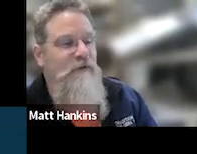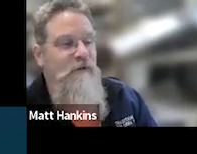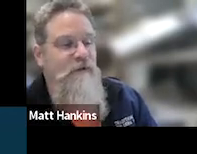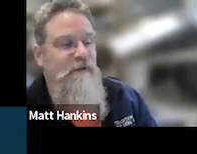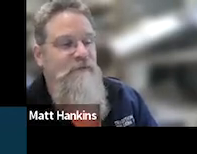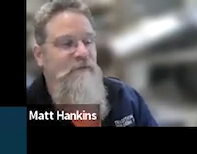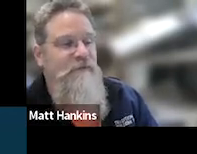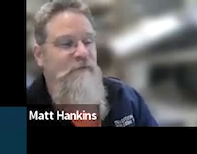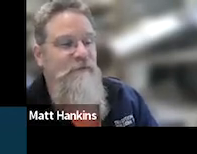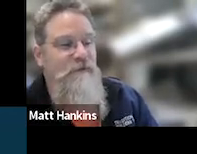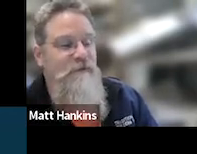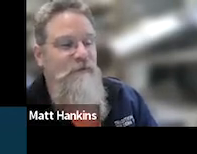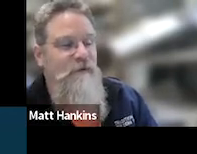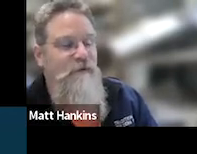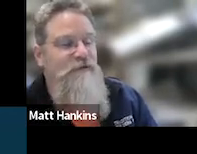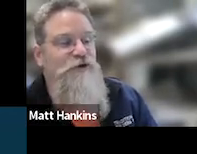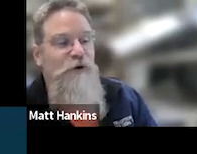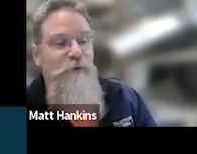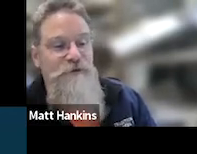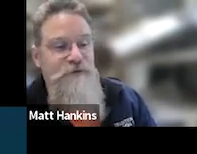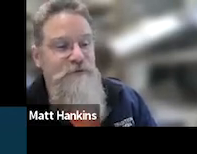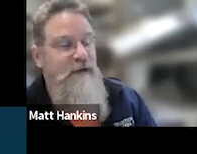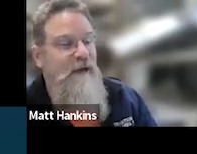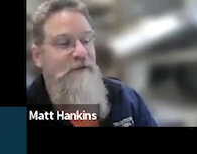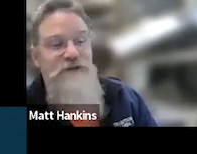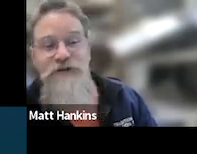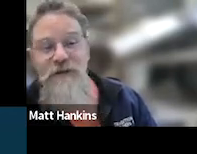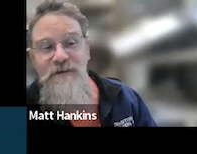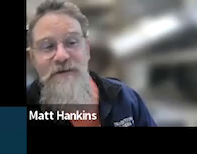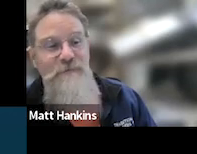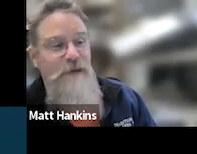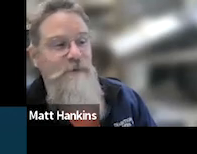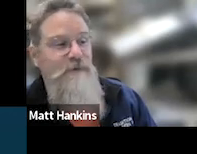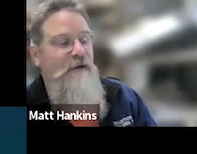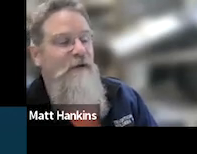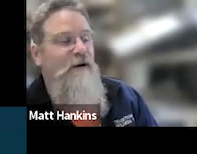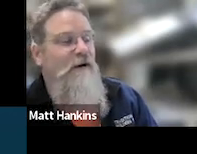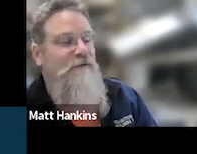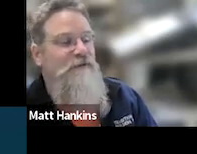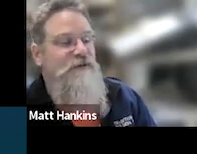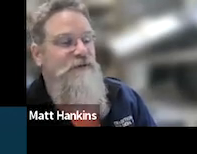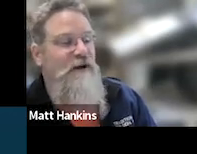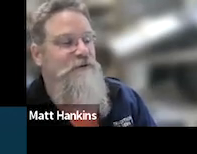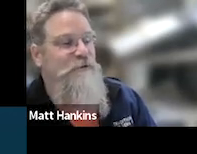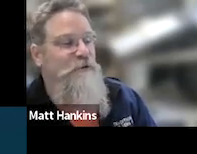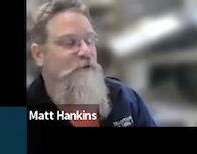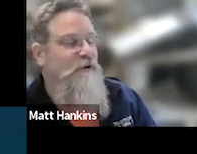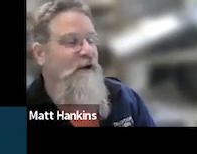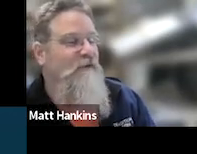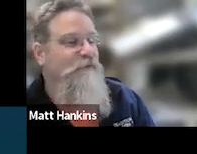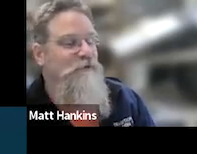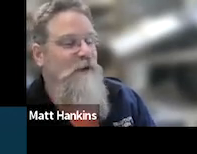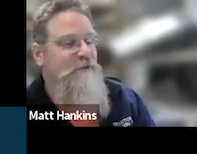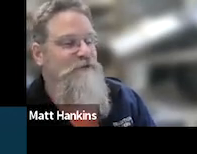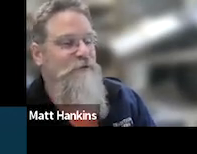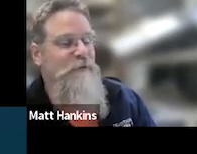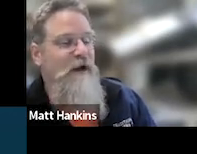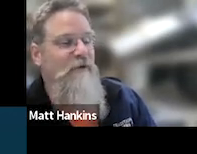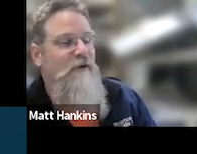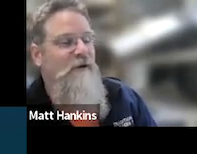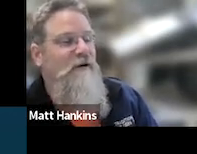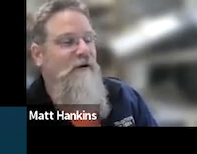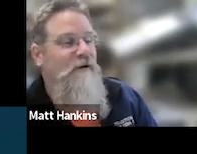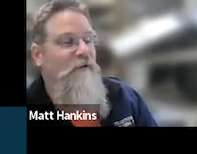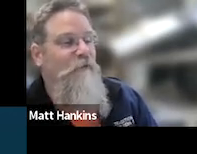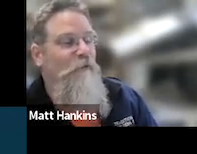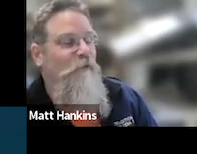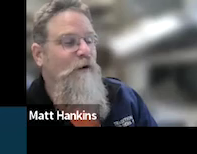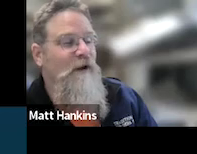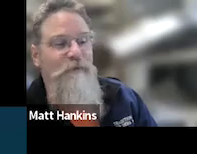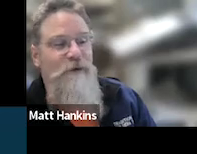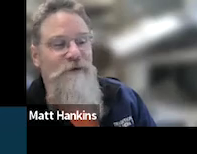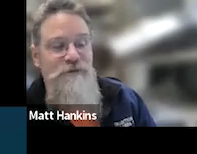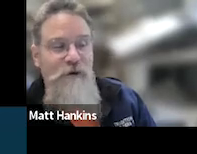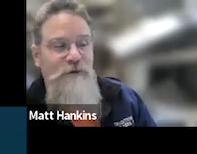It's enjoyable to stand and study, and maybe discuss or have good banter about what everybody's